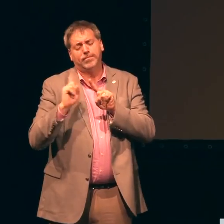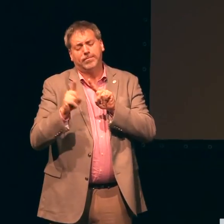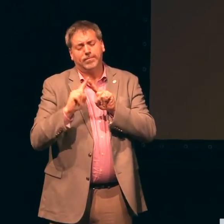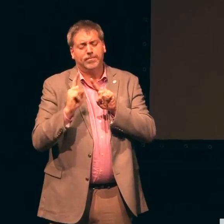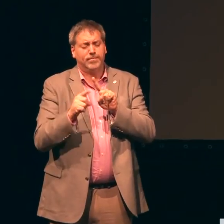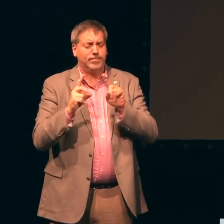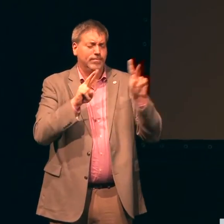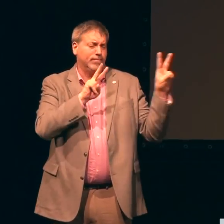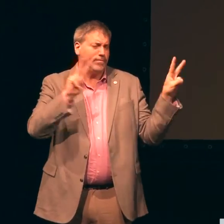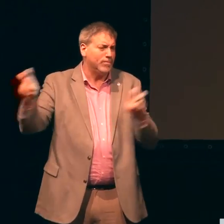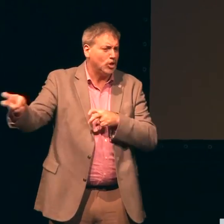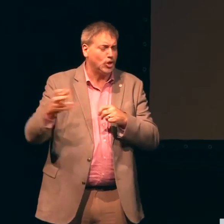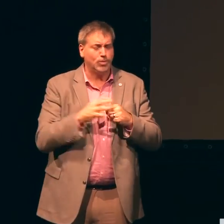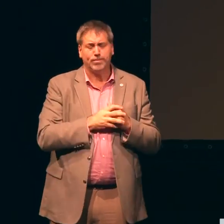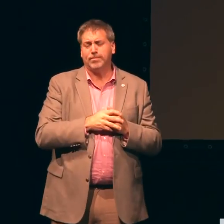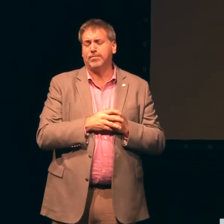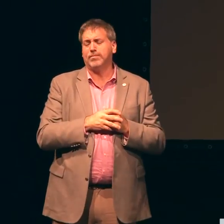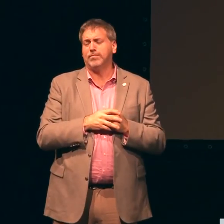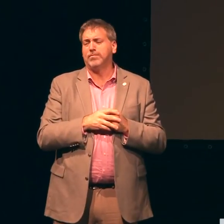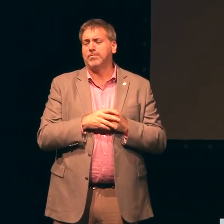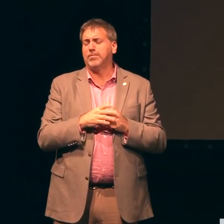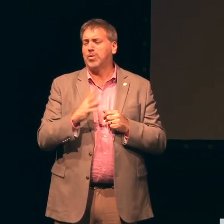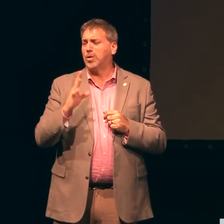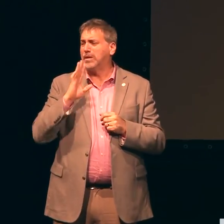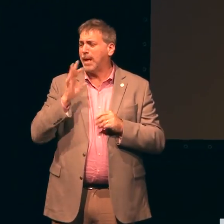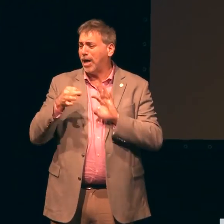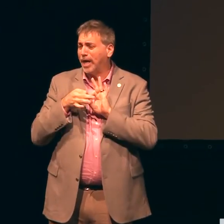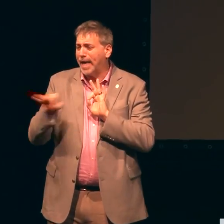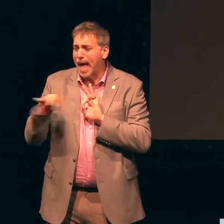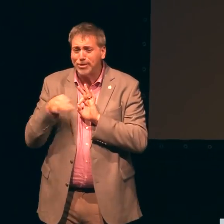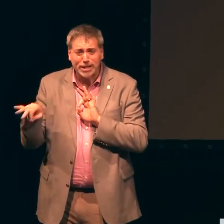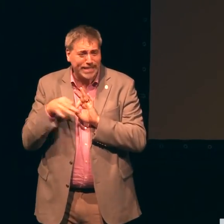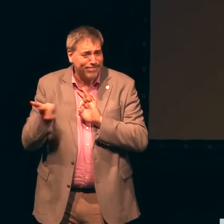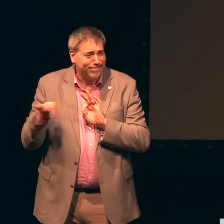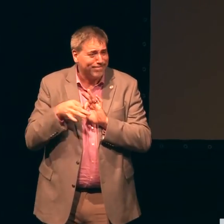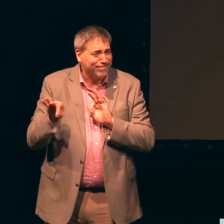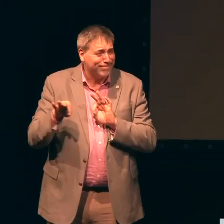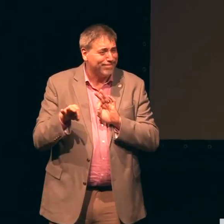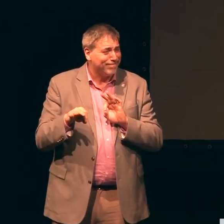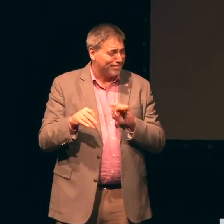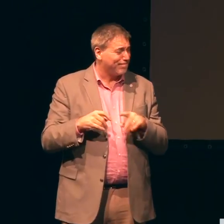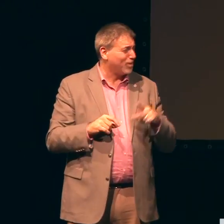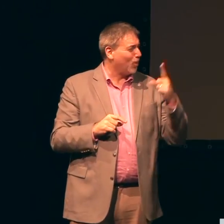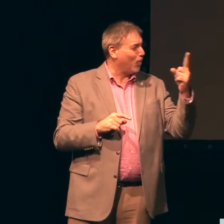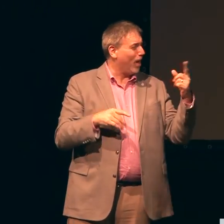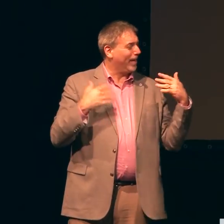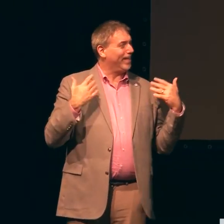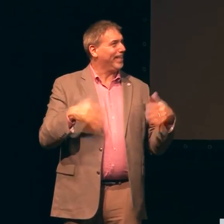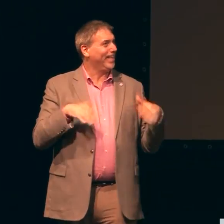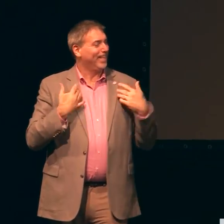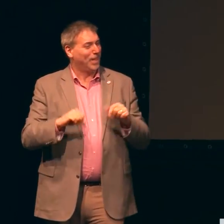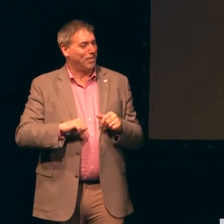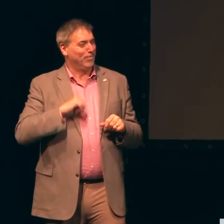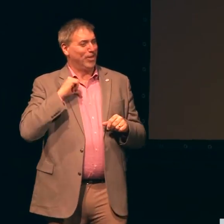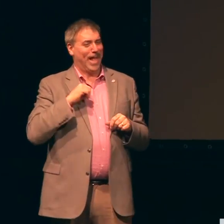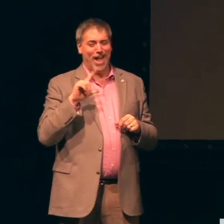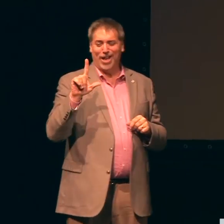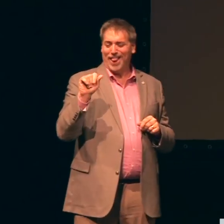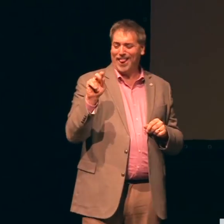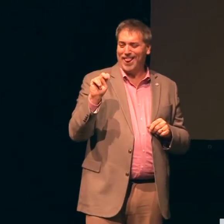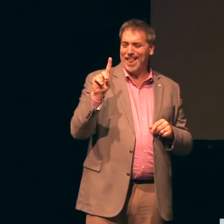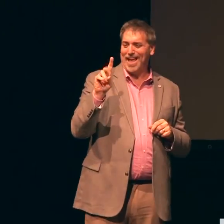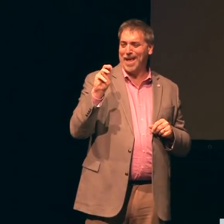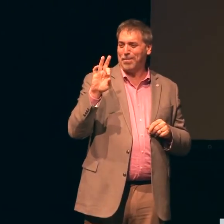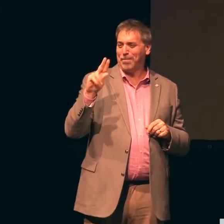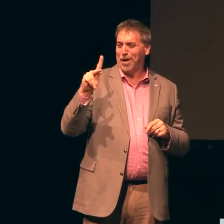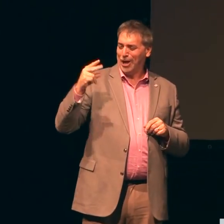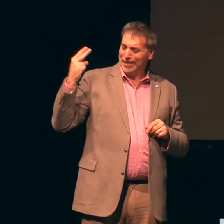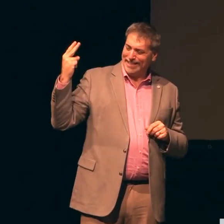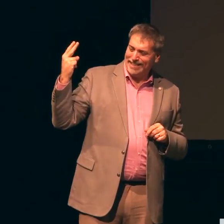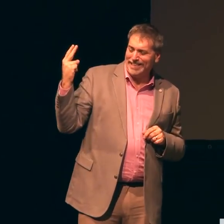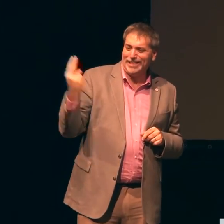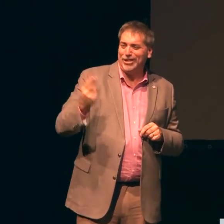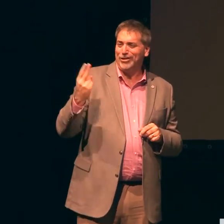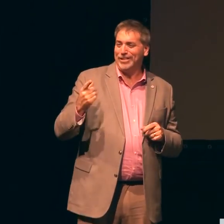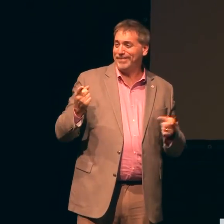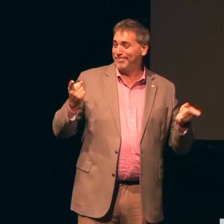been involved in a variety of issues. We talk about issues of captioning. There is one proud